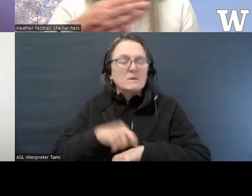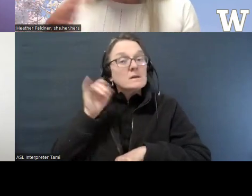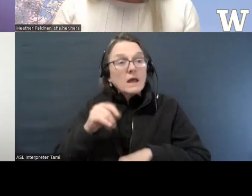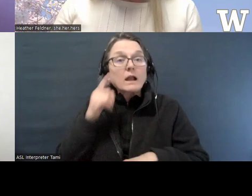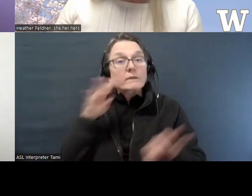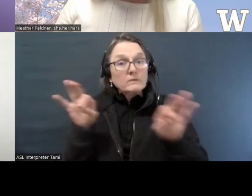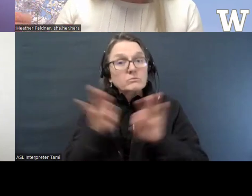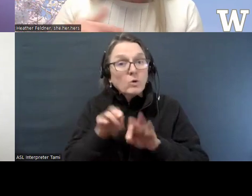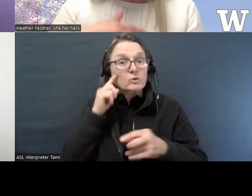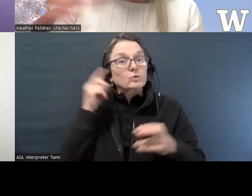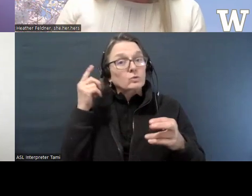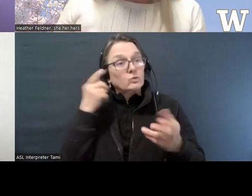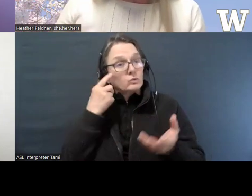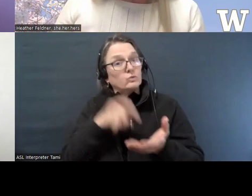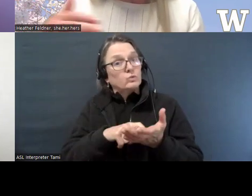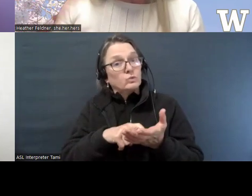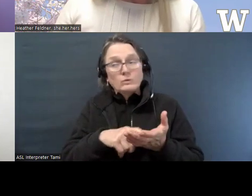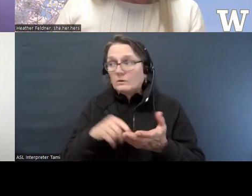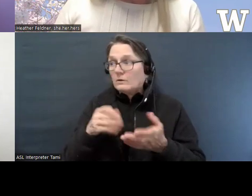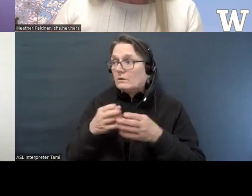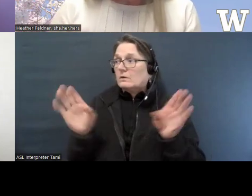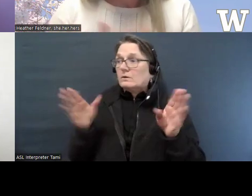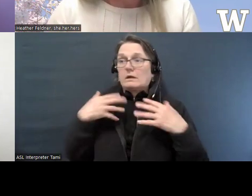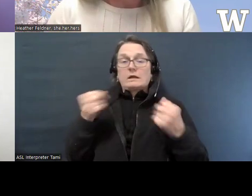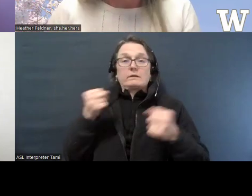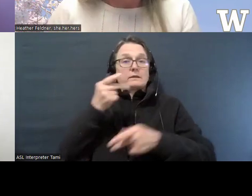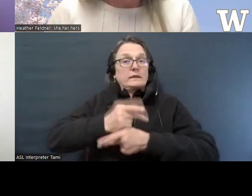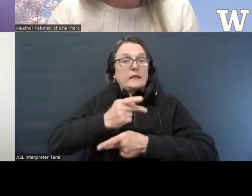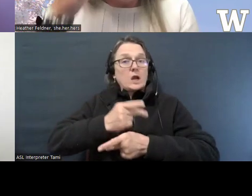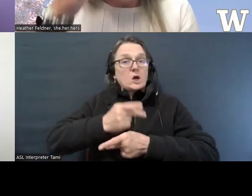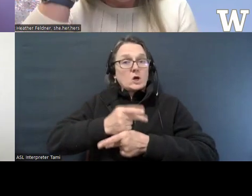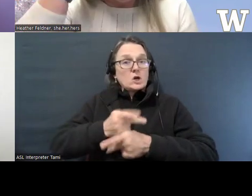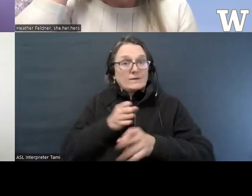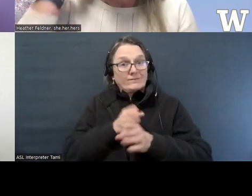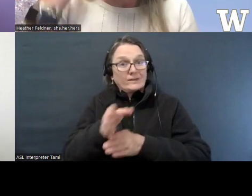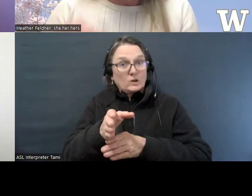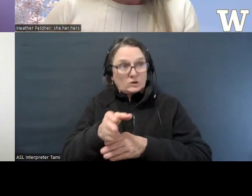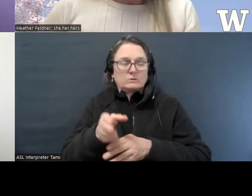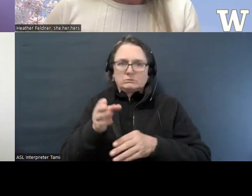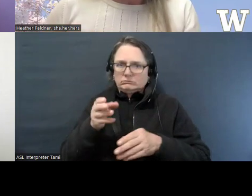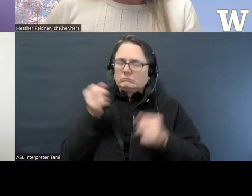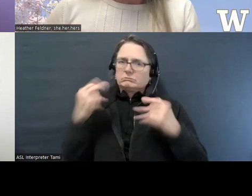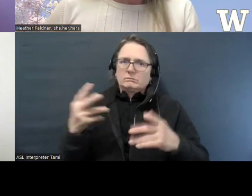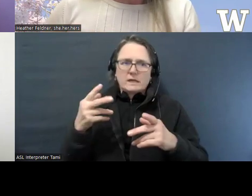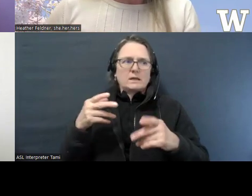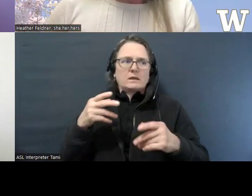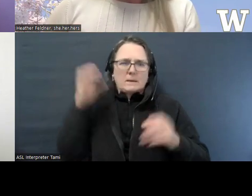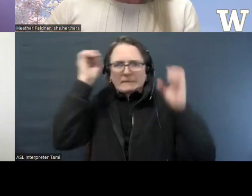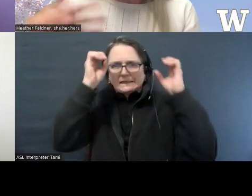probably have a very wide-ranging perspective on this issue in particular, and that's okay,